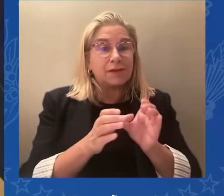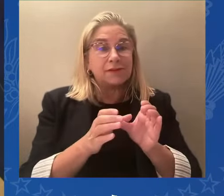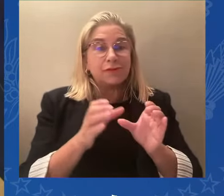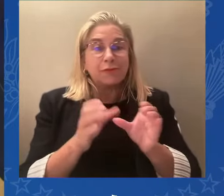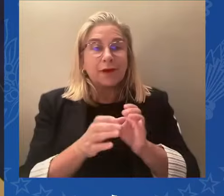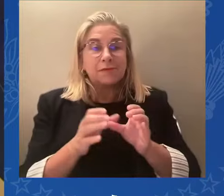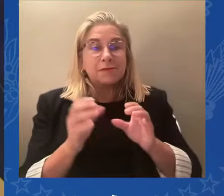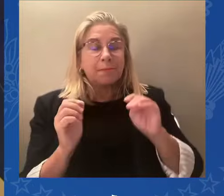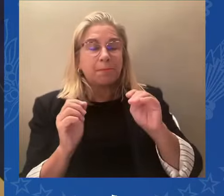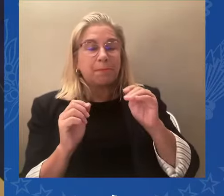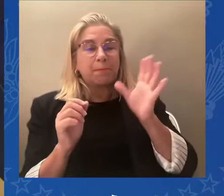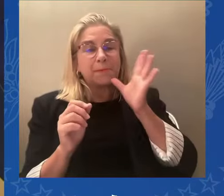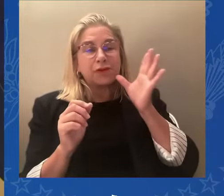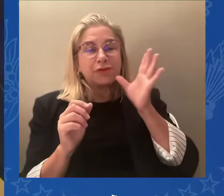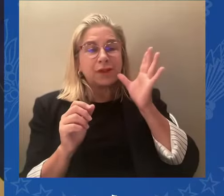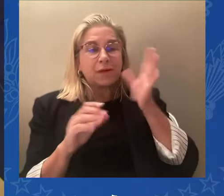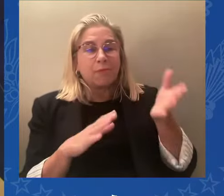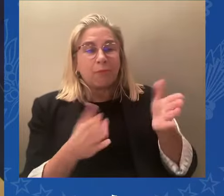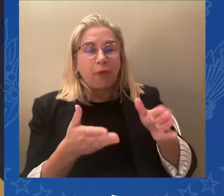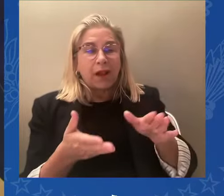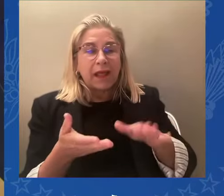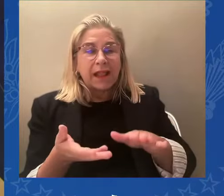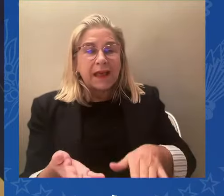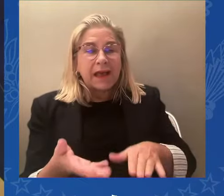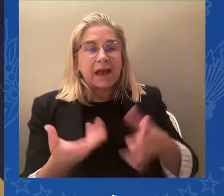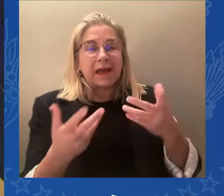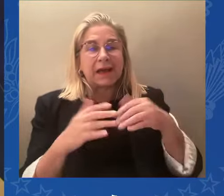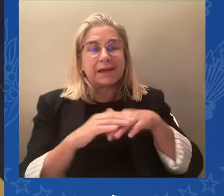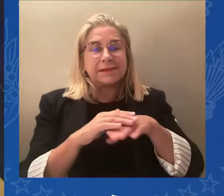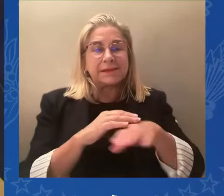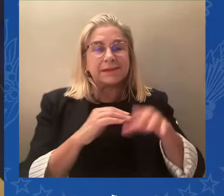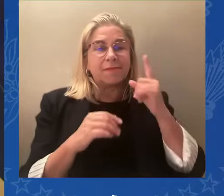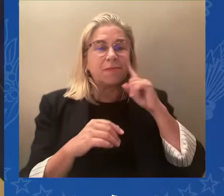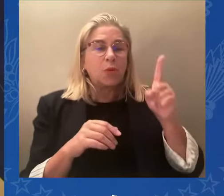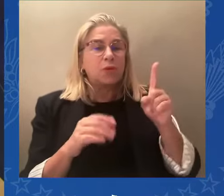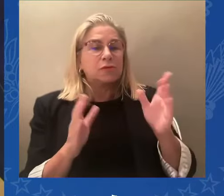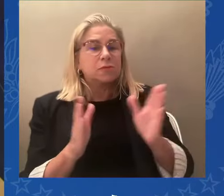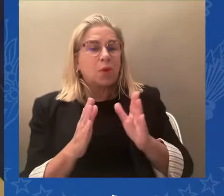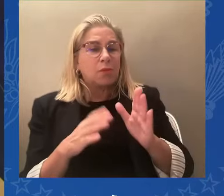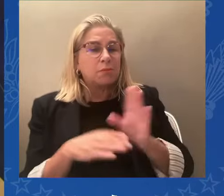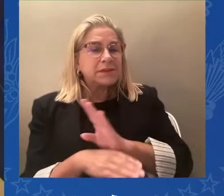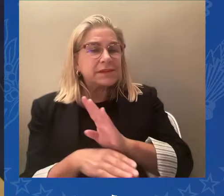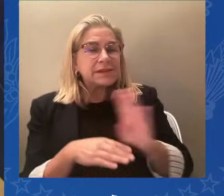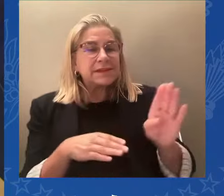to defending the sacred freedom to vote. And I thank you, CBC, always, for that partnership